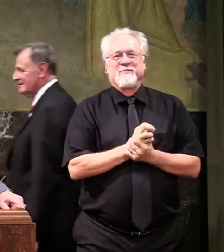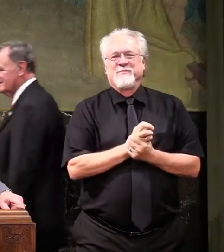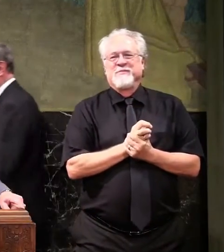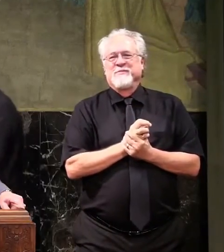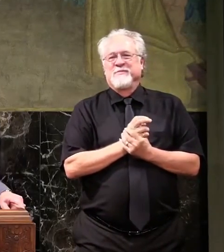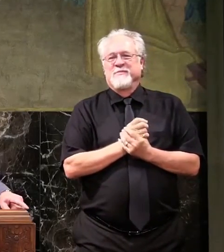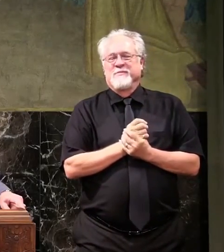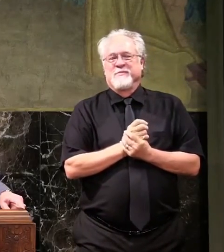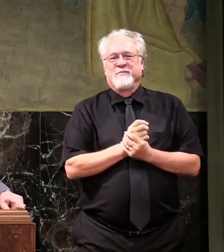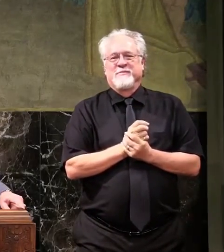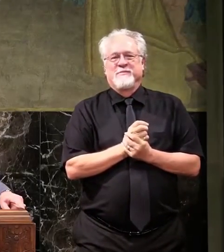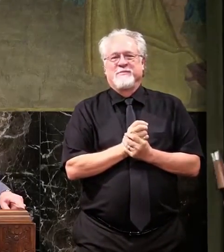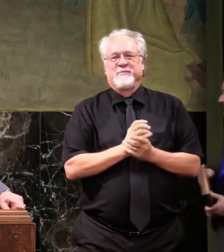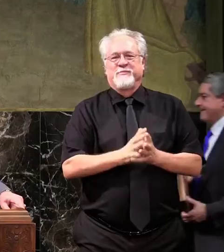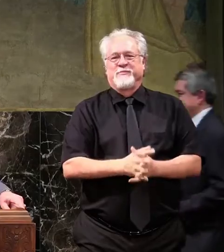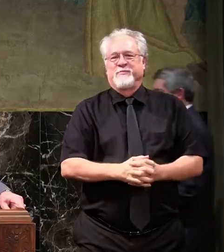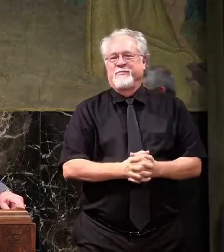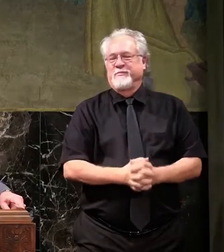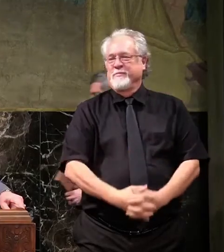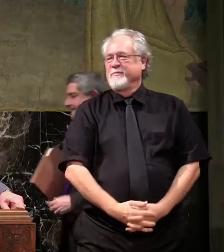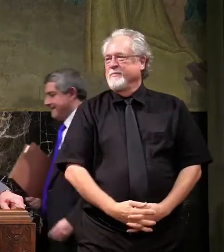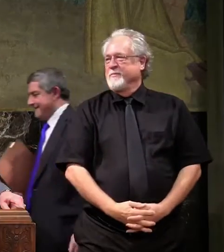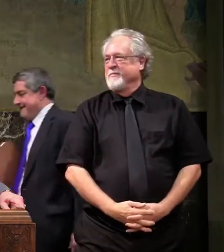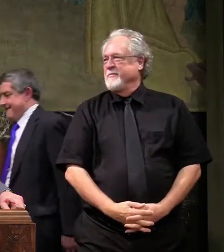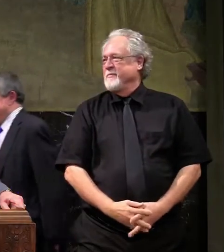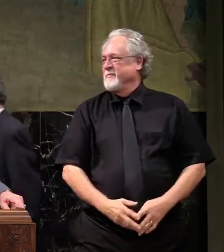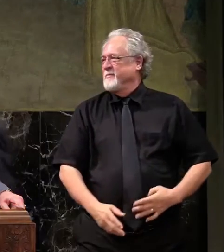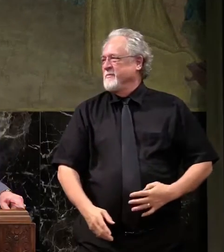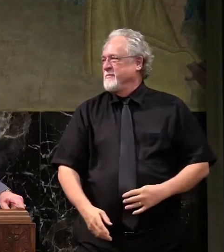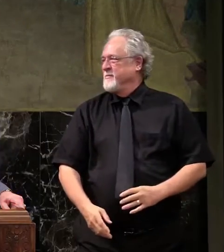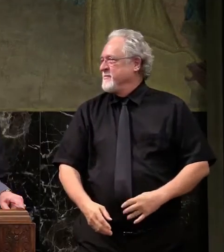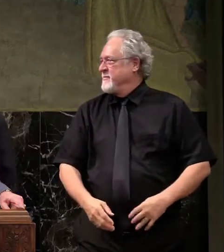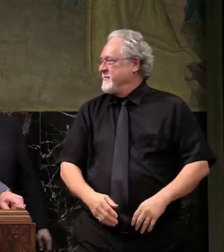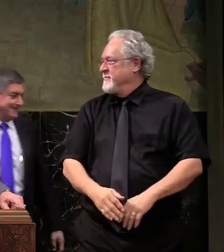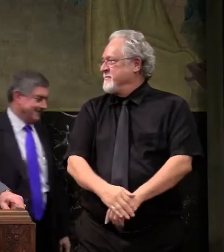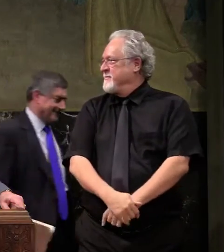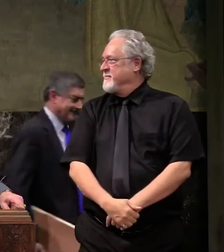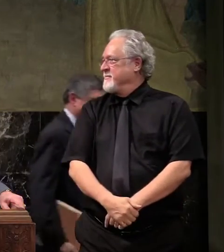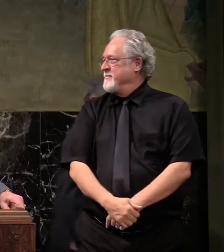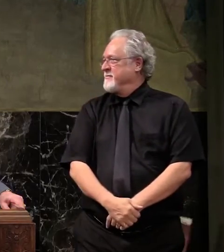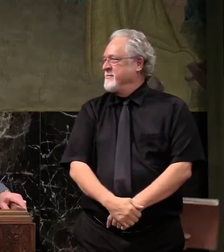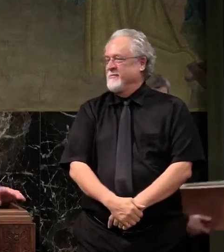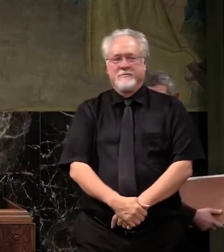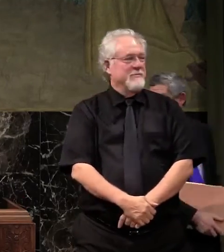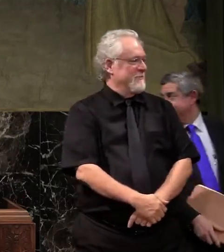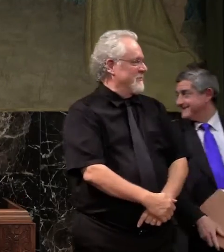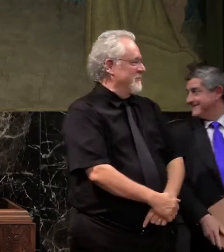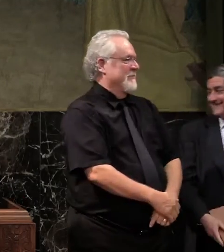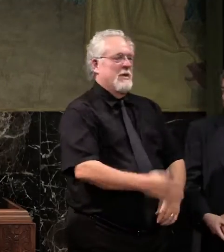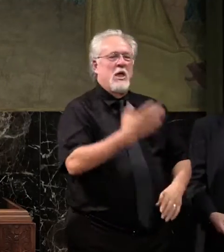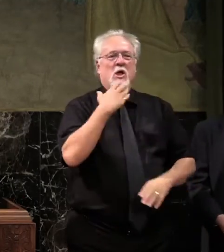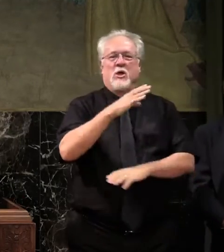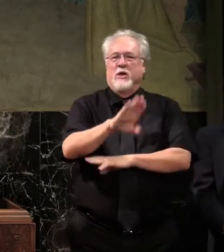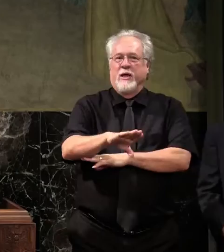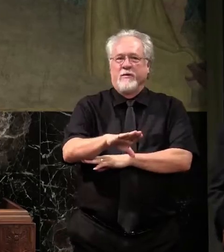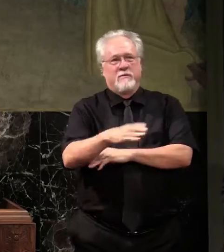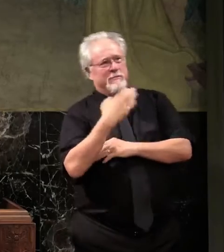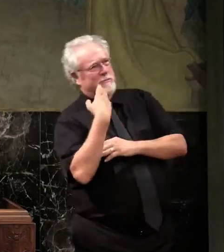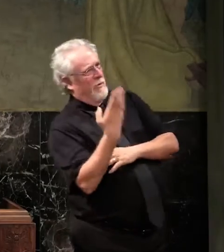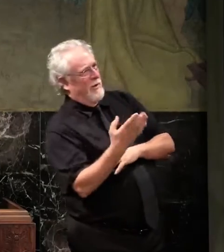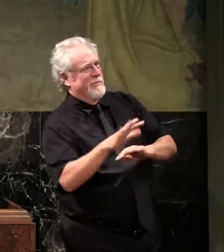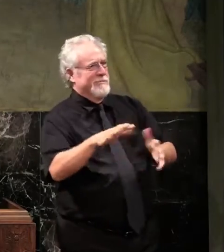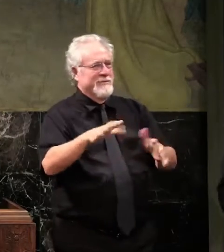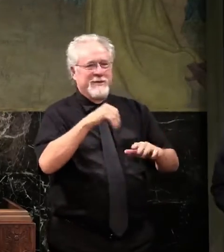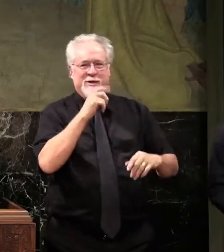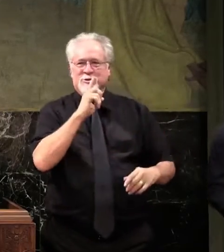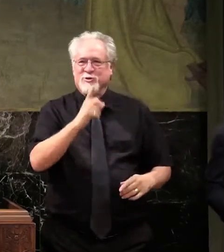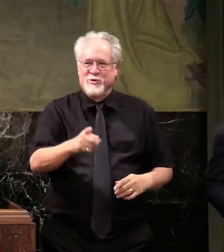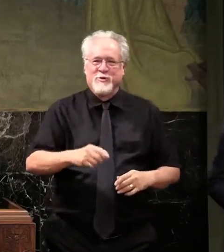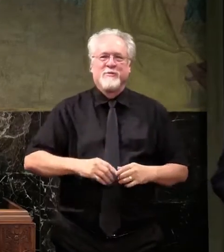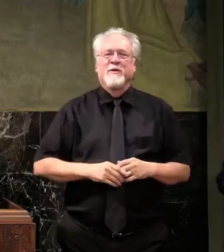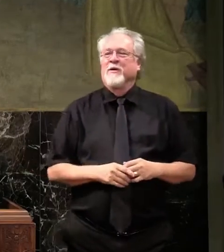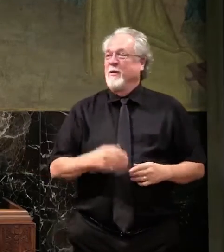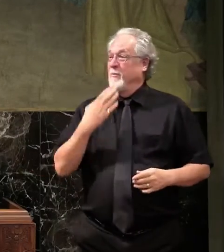Good evening or good morning, I'm not sure what this is, were right we're